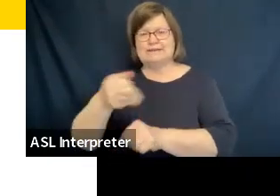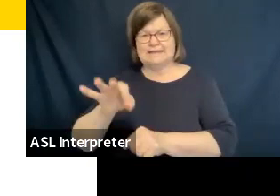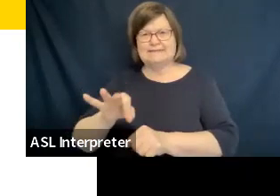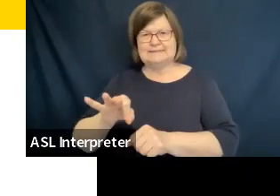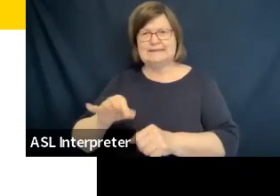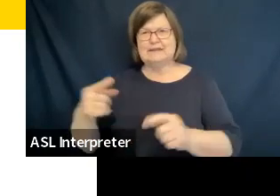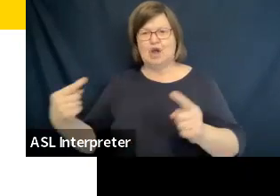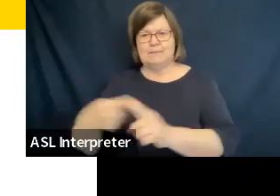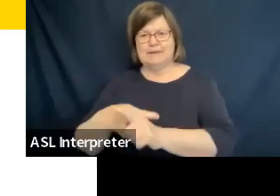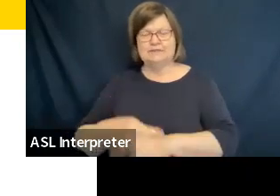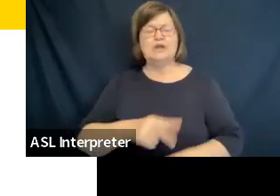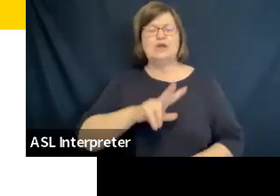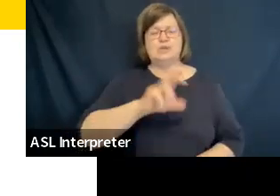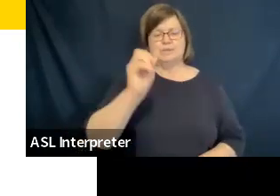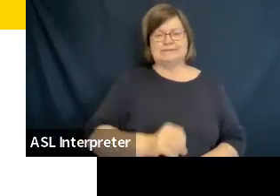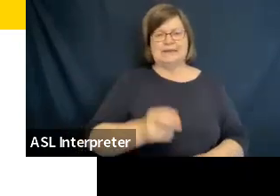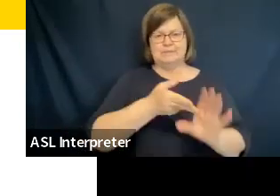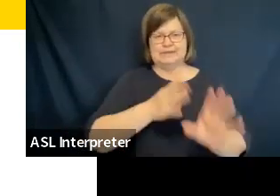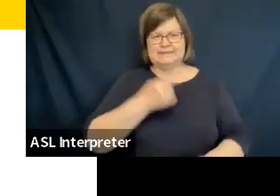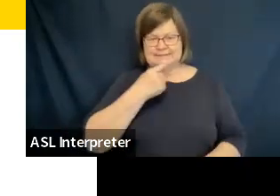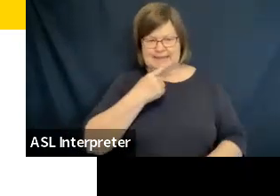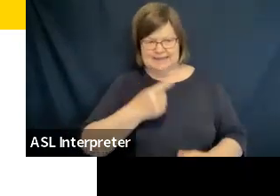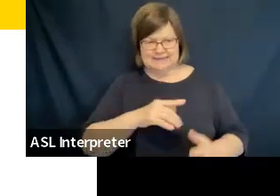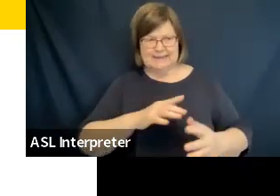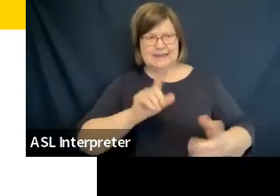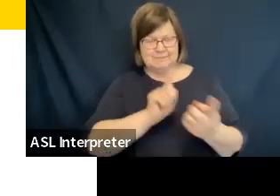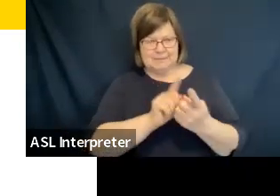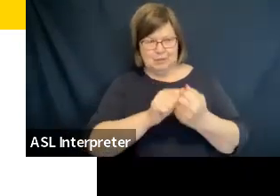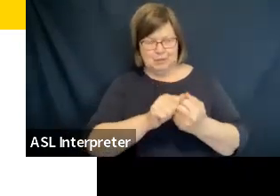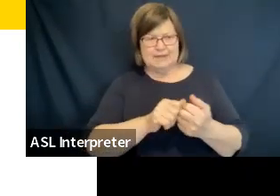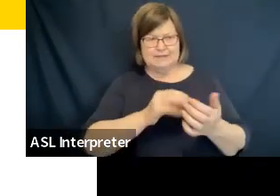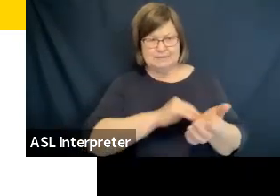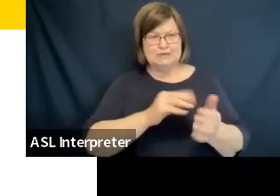30% of participants reported meeting with their healthcare provider using telehealth,